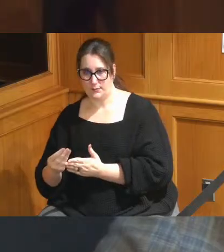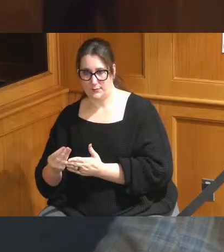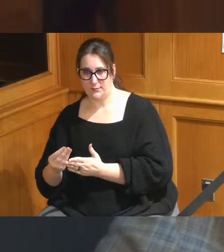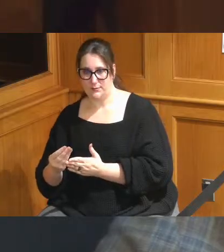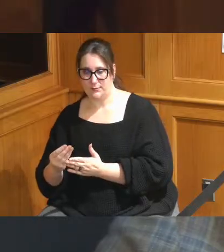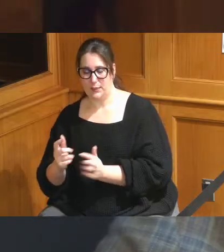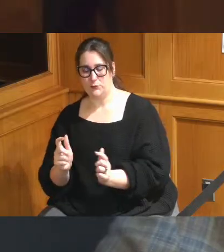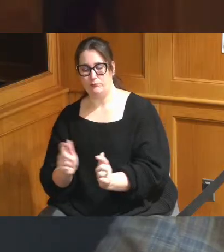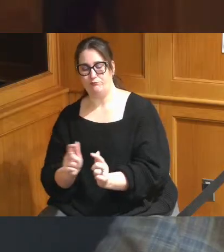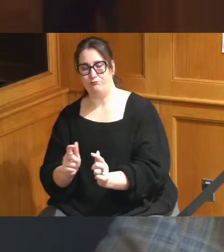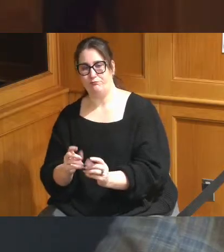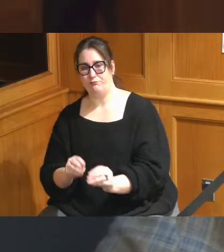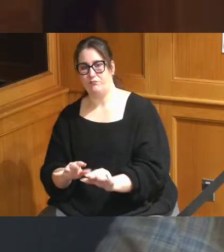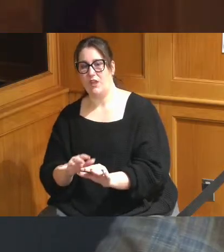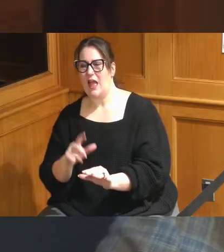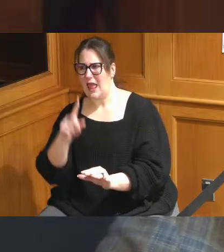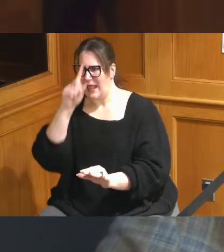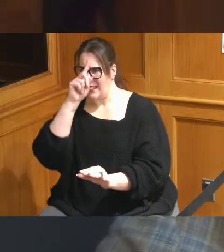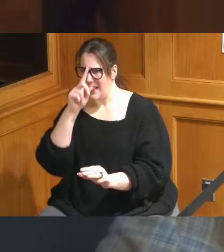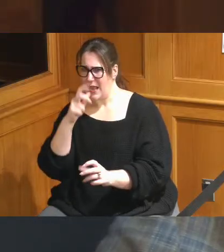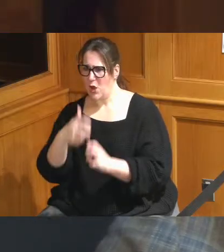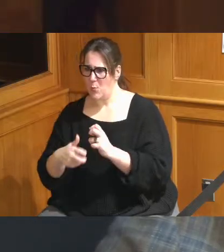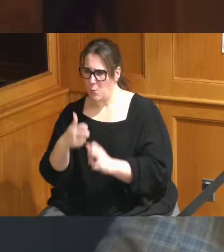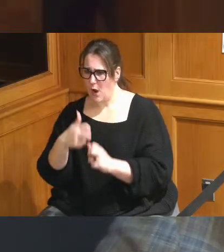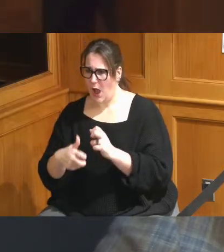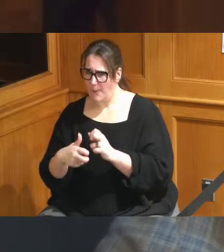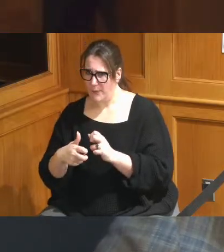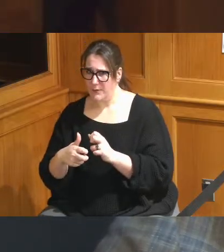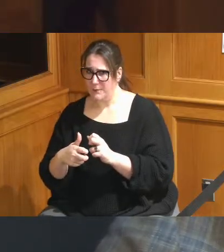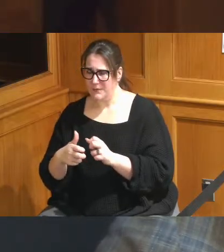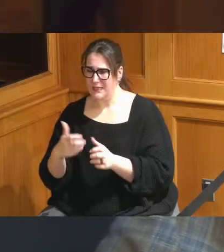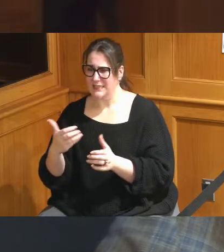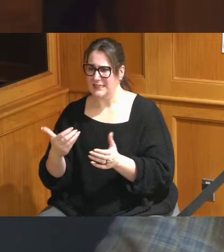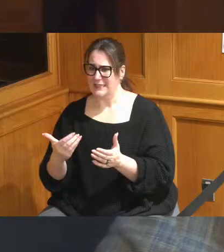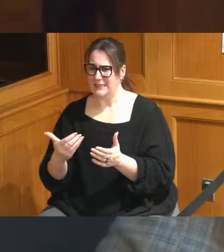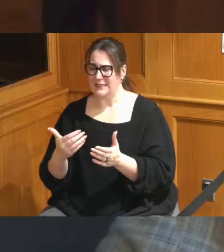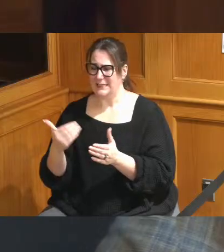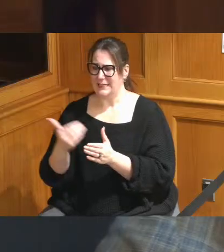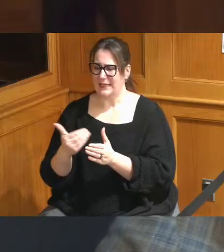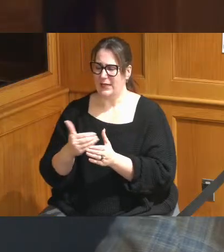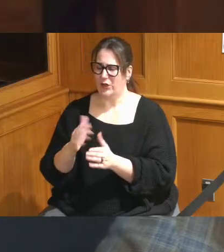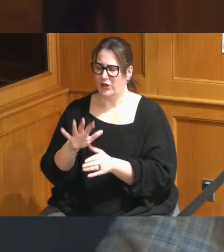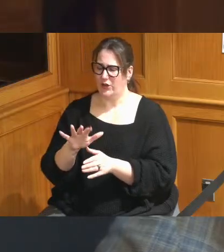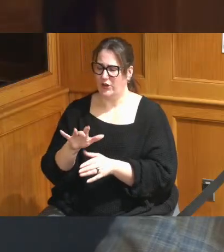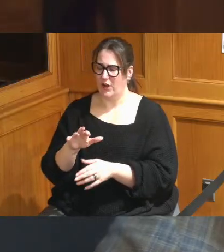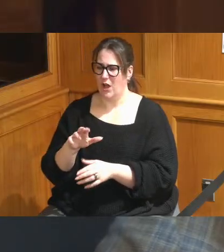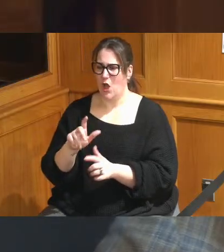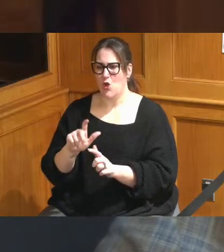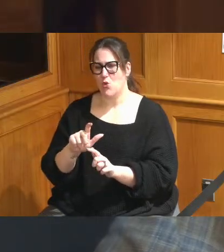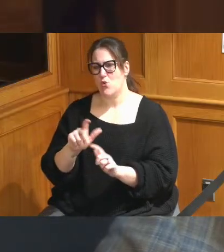I believe we got a problem trying to get a piece of it over by the Great American Ballpark, Red